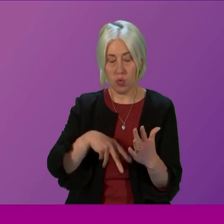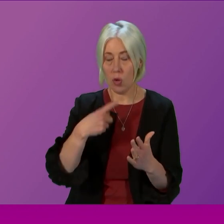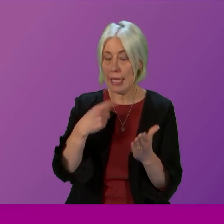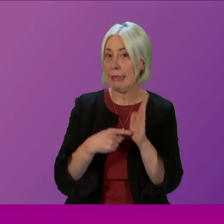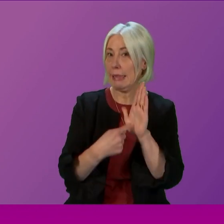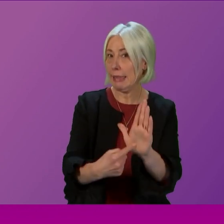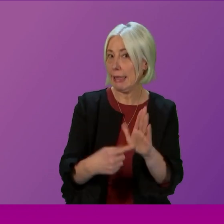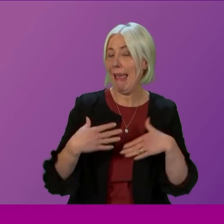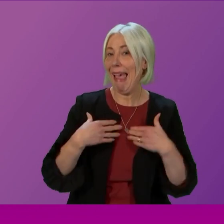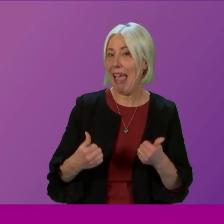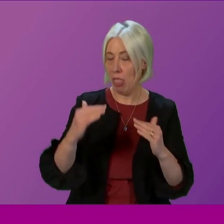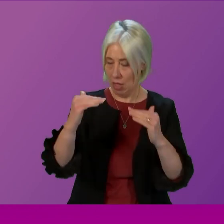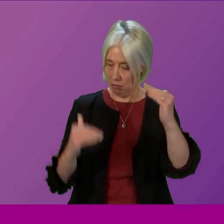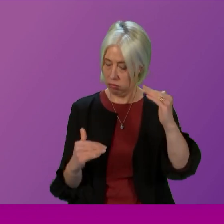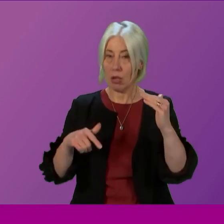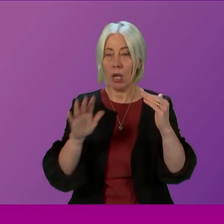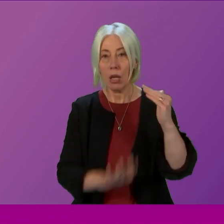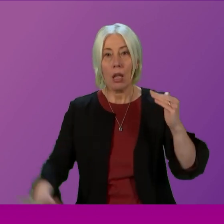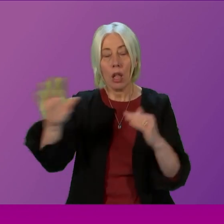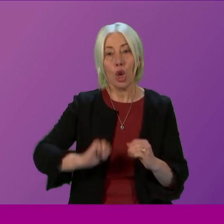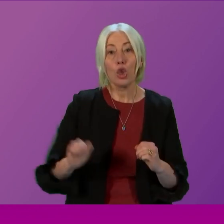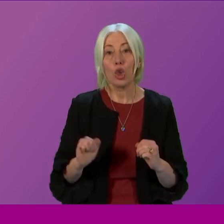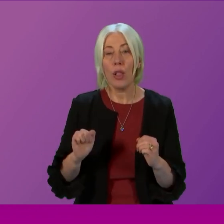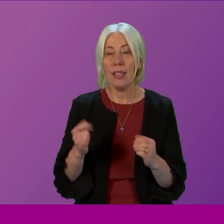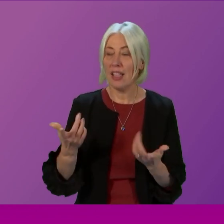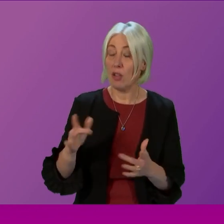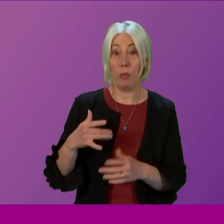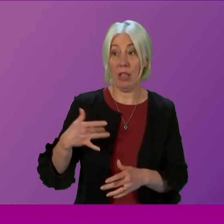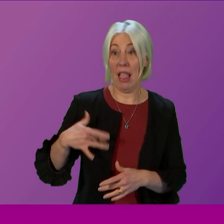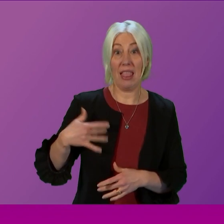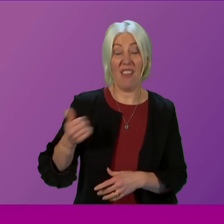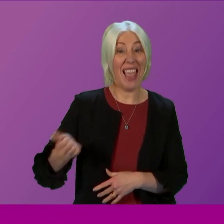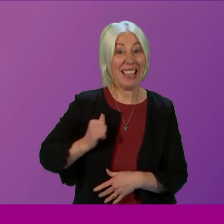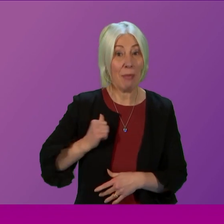of health inequalities across Scotland, from the growing gap between the richest and the poorest